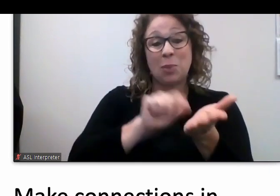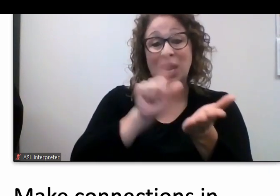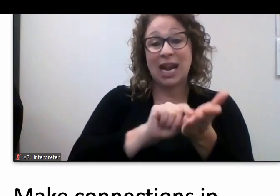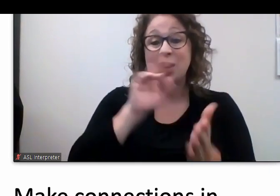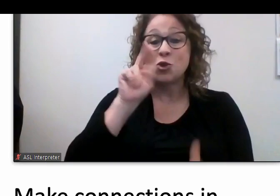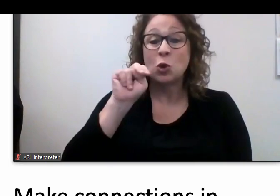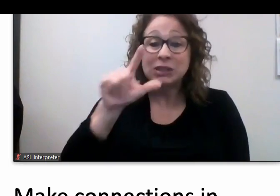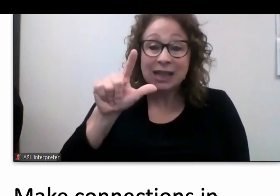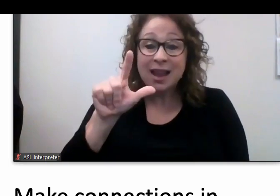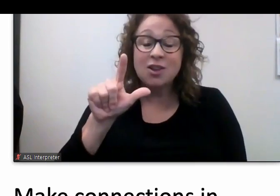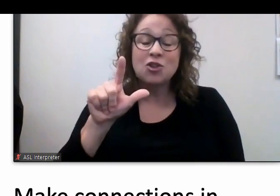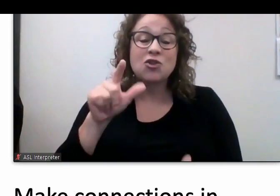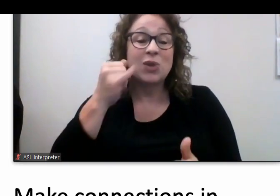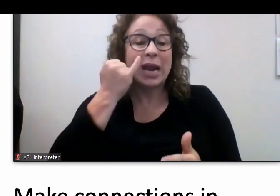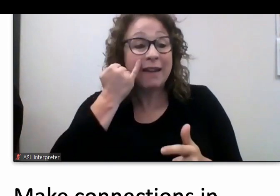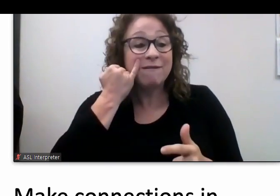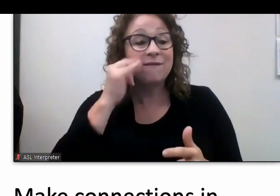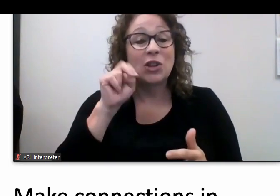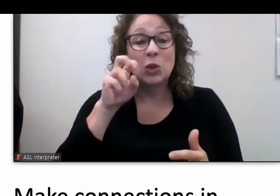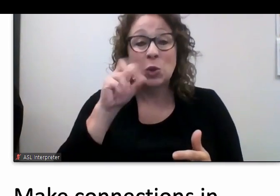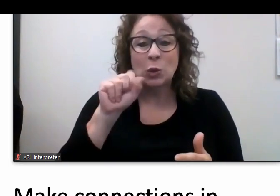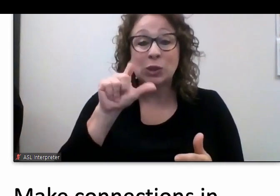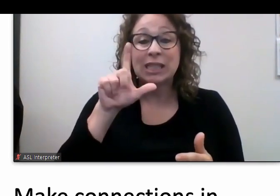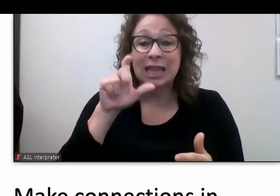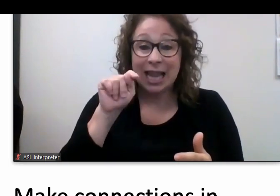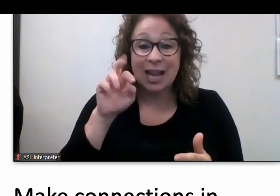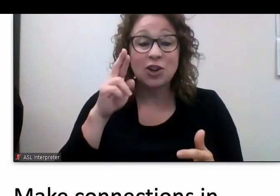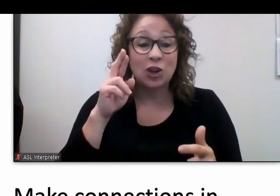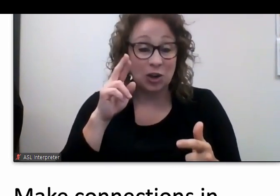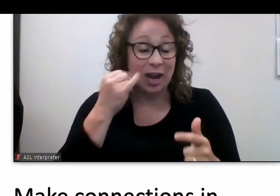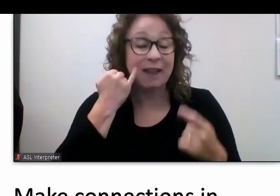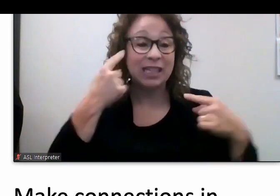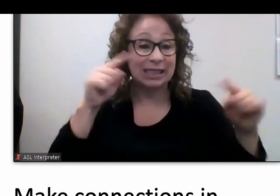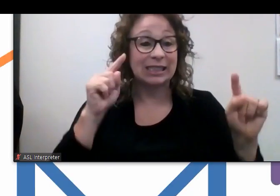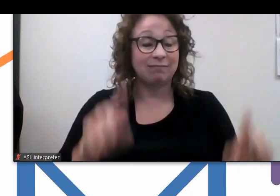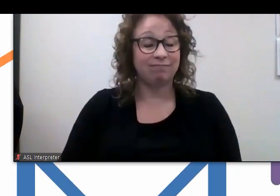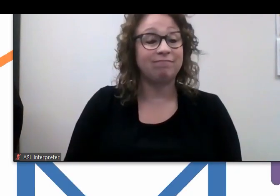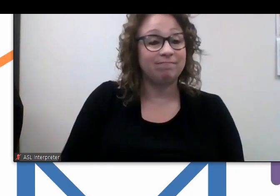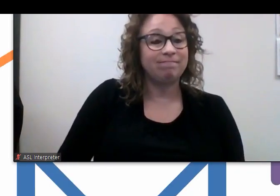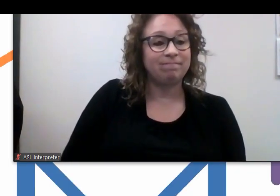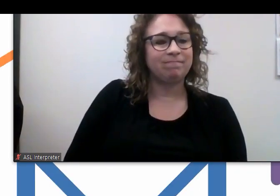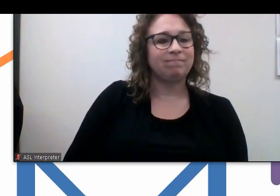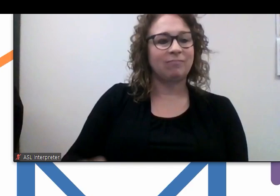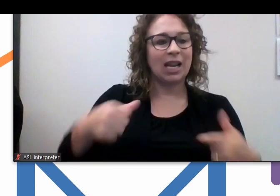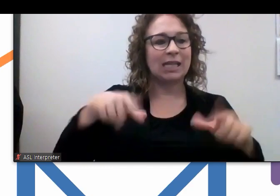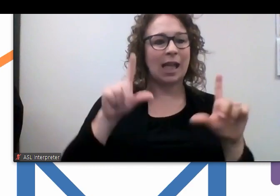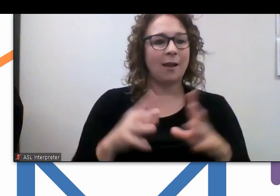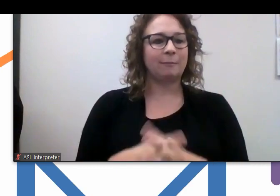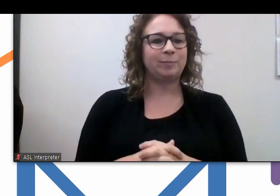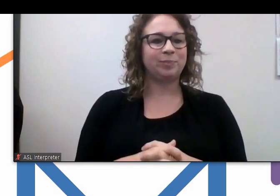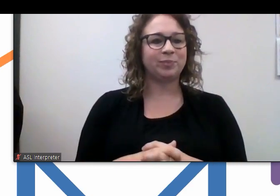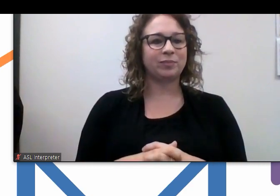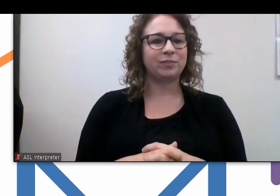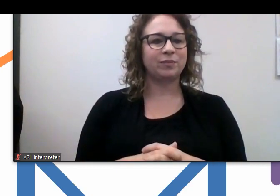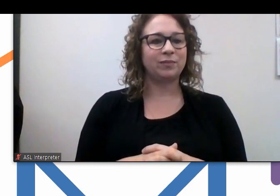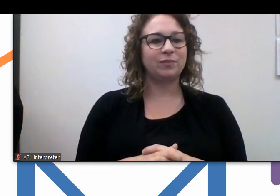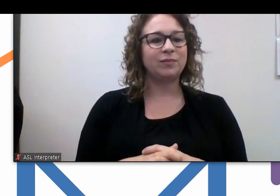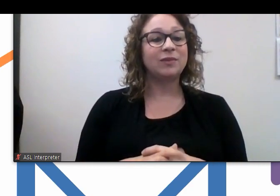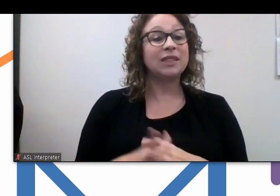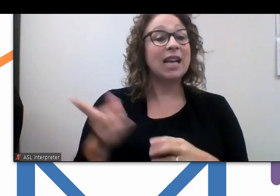if it's accessible - that's the key. Slide. So we are winding down.